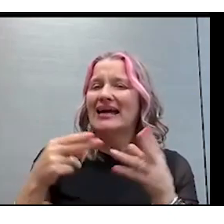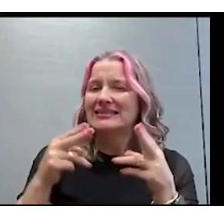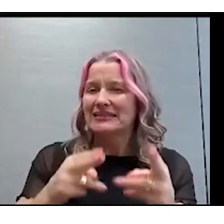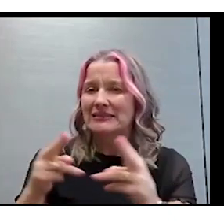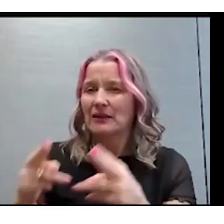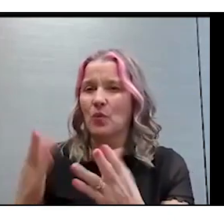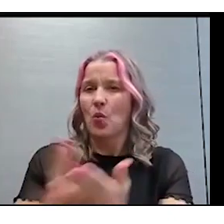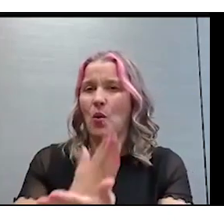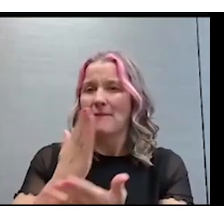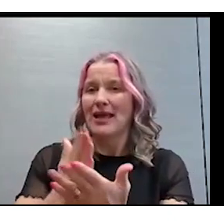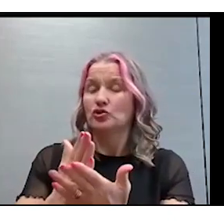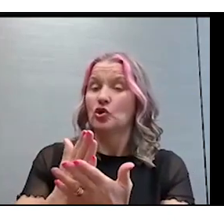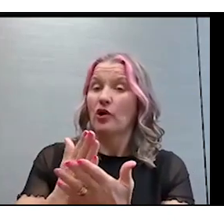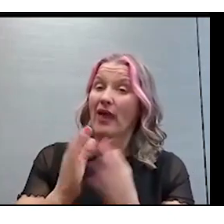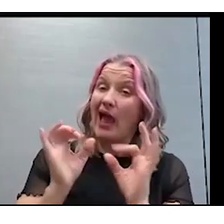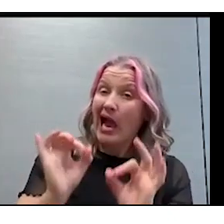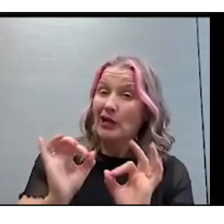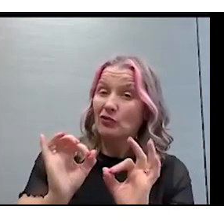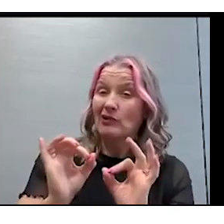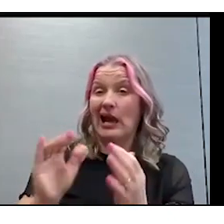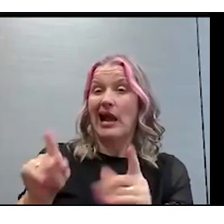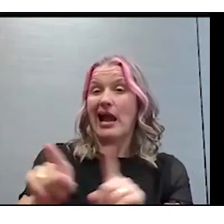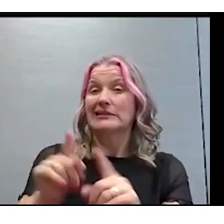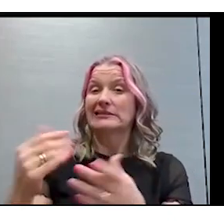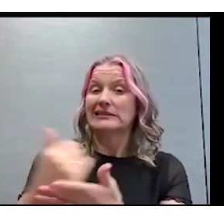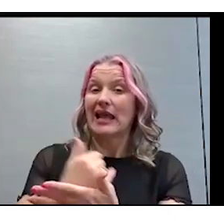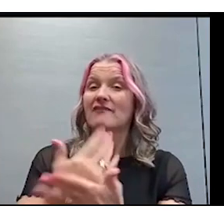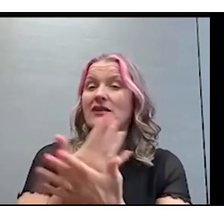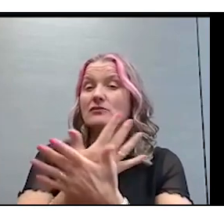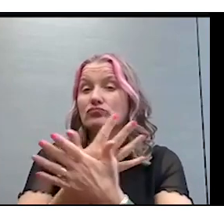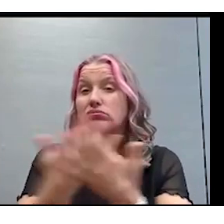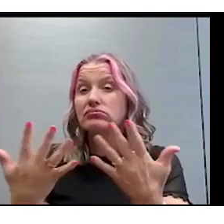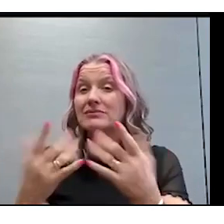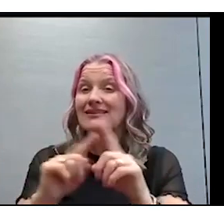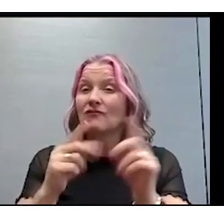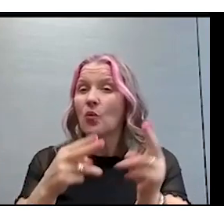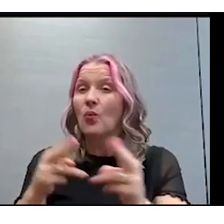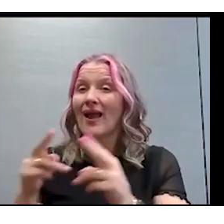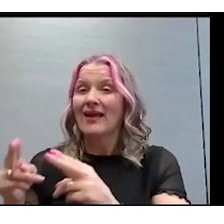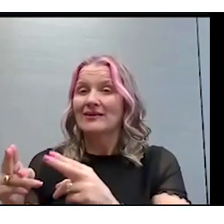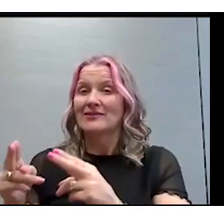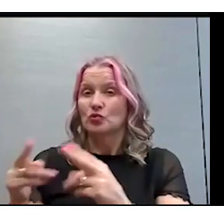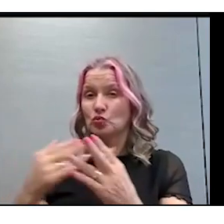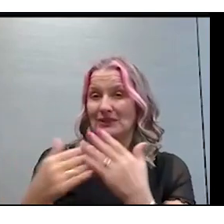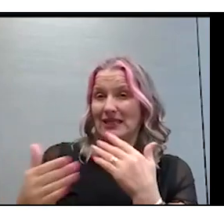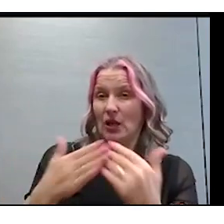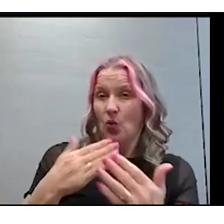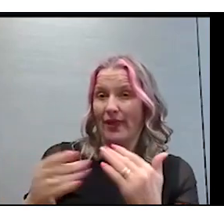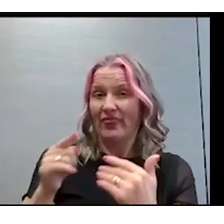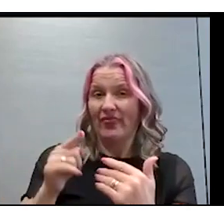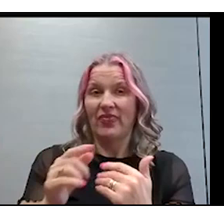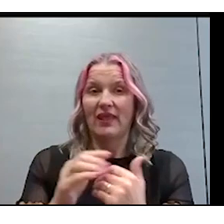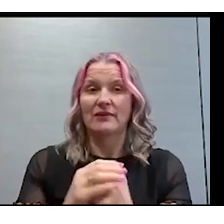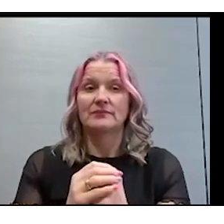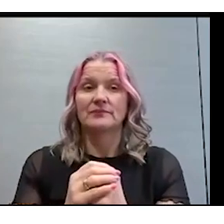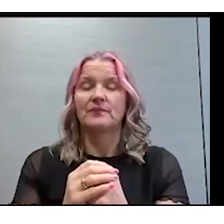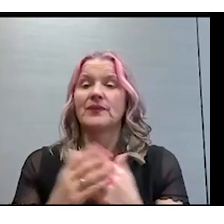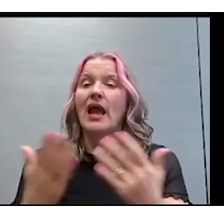the systems are more accurate and they're safer. There's multiple ways to deal with how we make